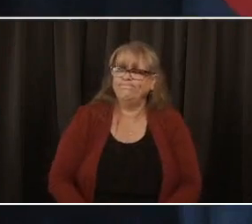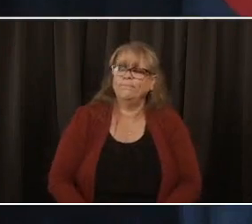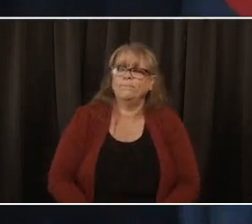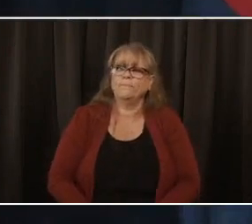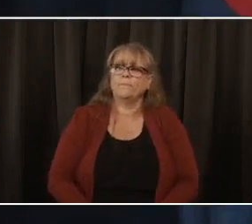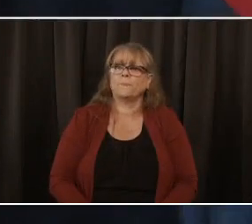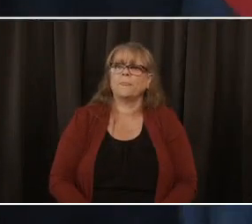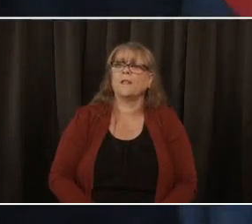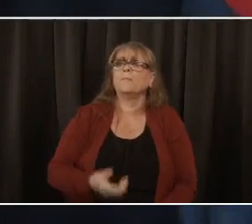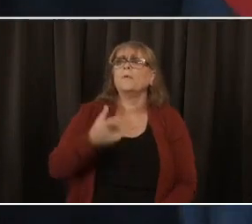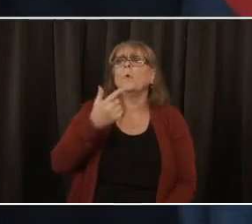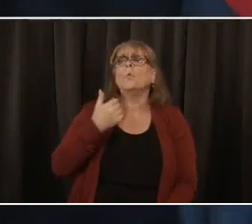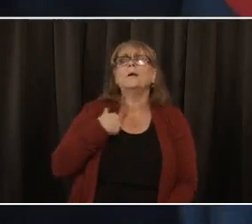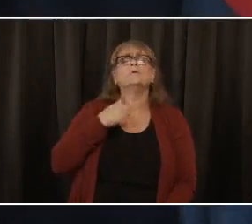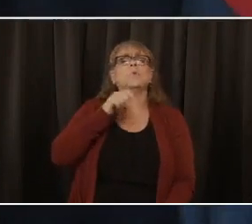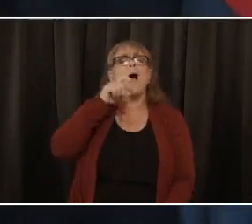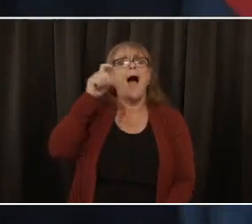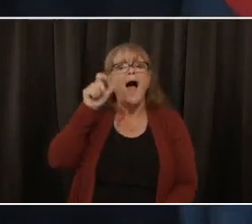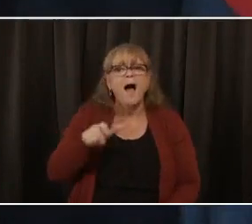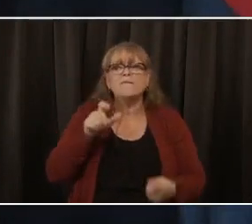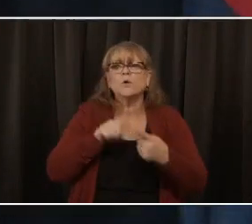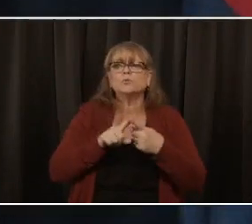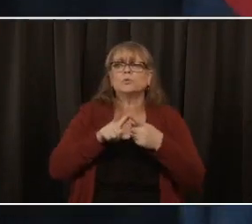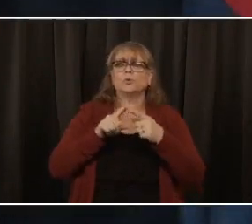We just need to go back to how we were in February March for another few weeks.